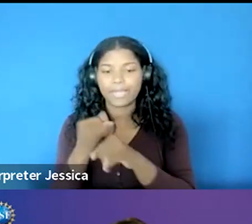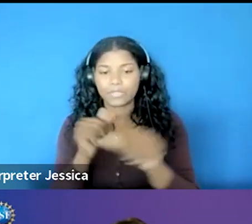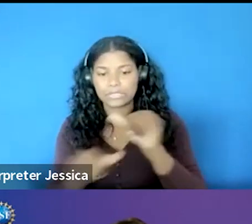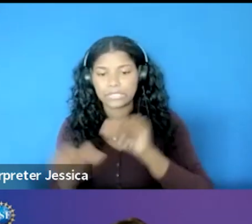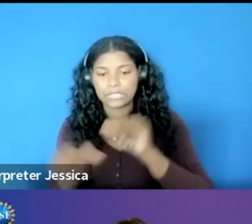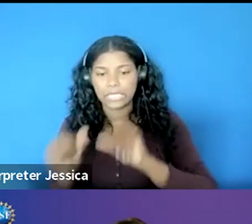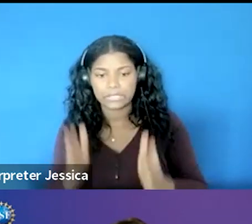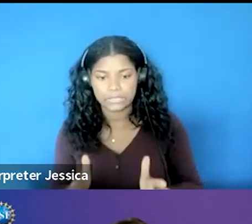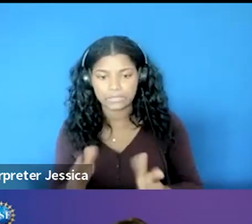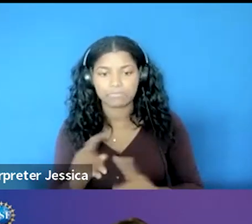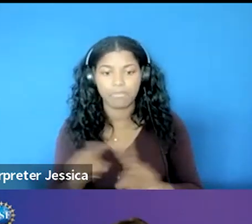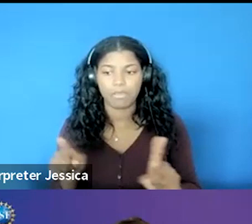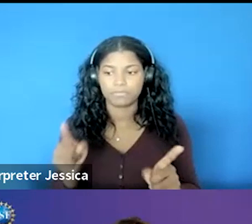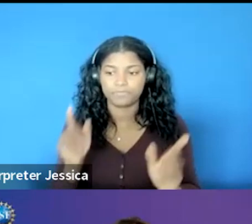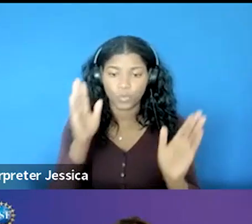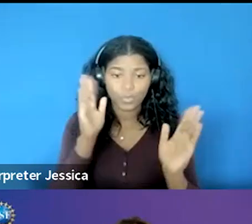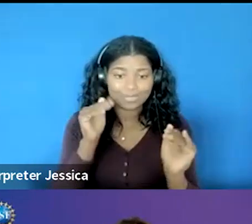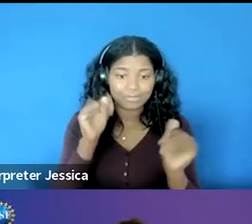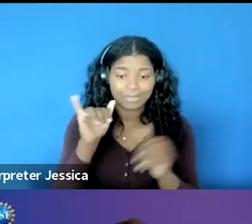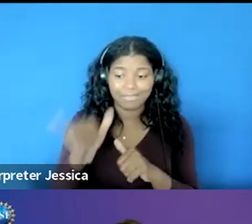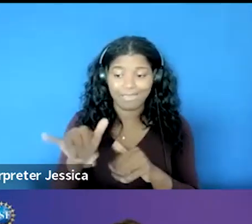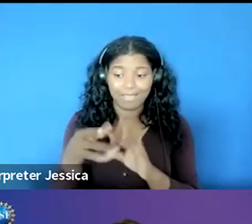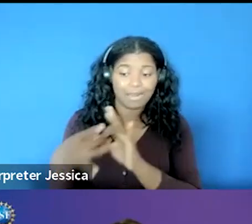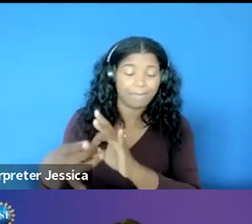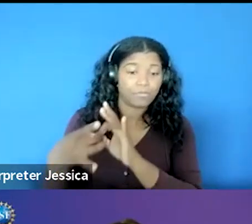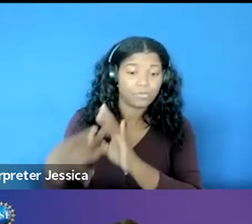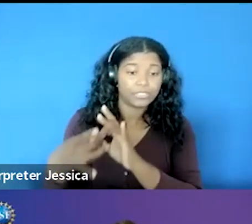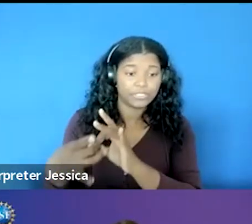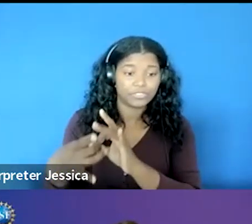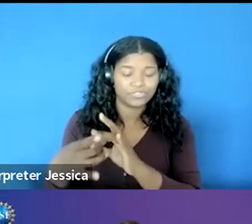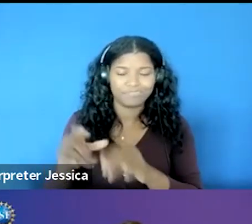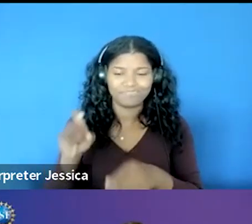We just expect those collaborations to be very well justified and explained,